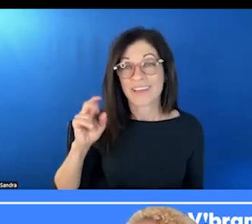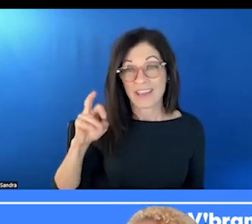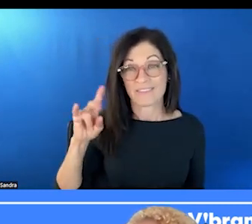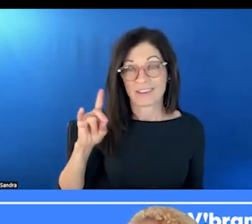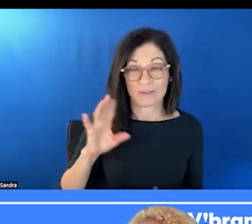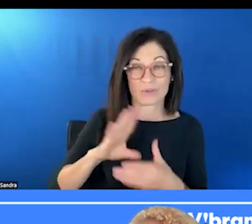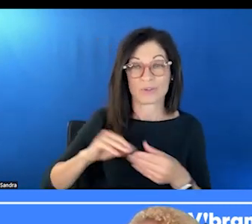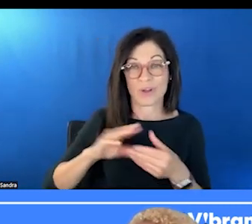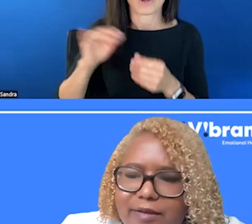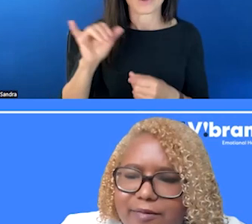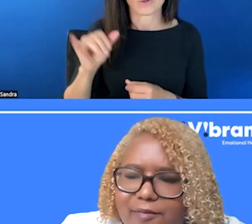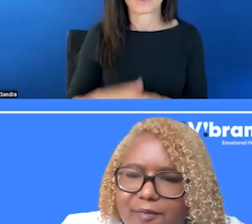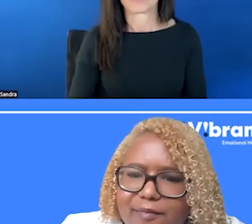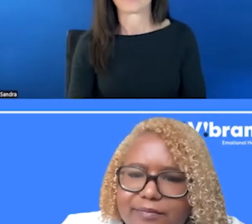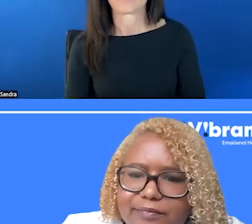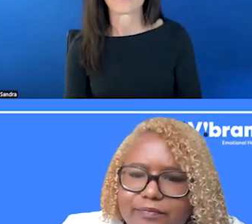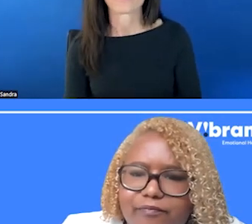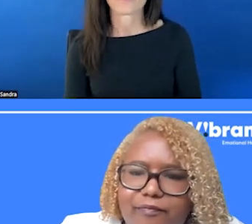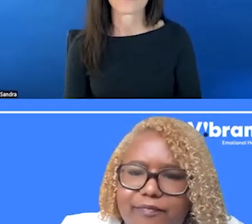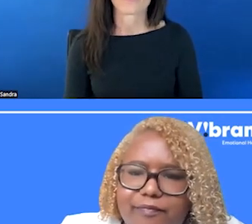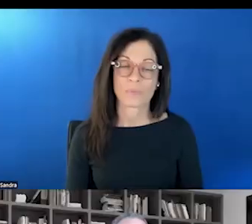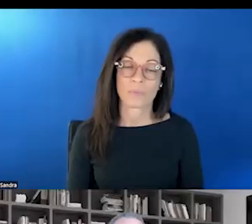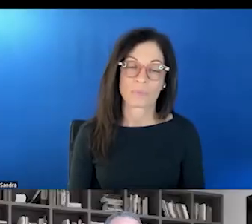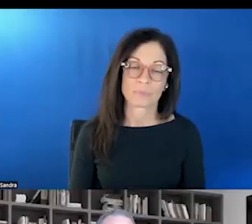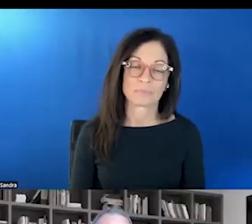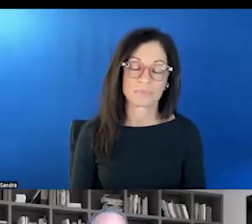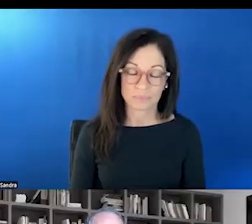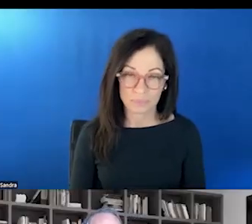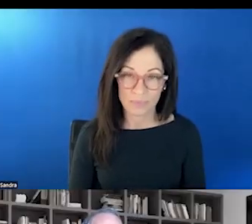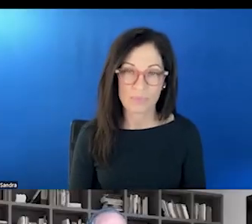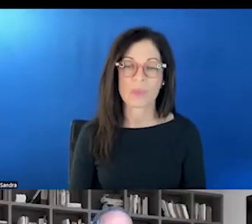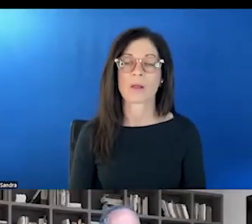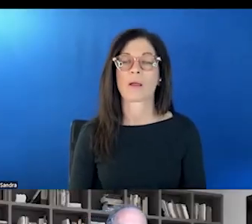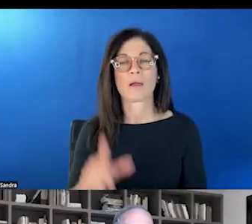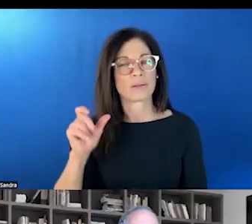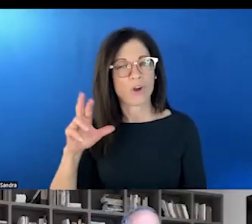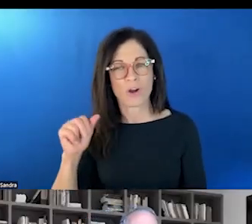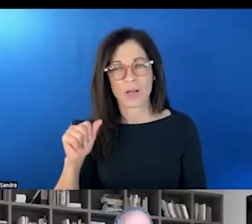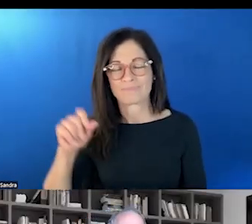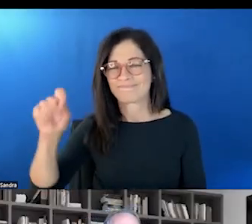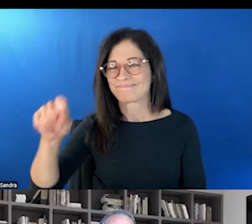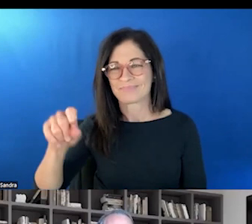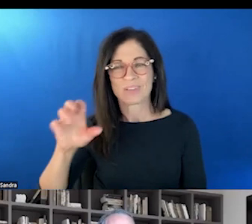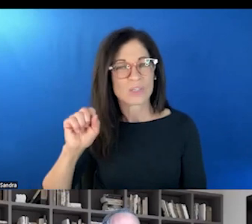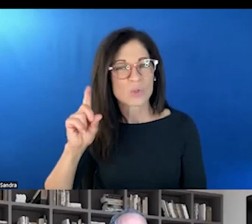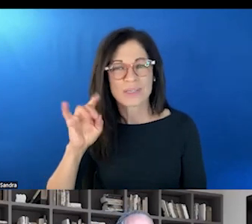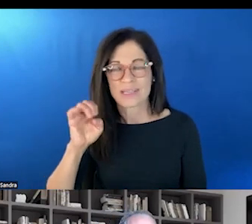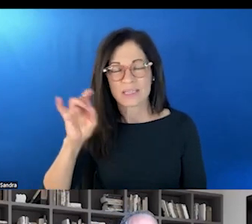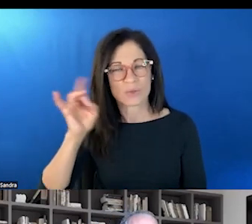AS WELL. DAVID? LAURA, SUICIDE IS A WICKED CHALLENGE AND IT IS EASY FOR